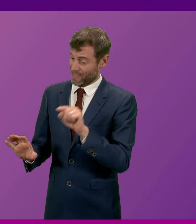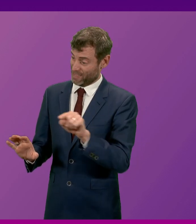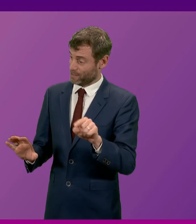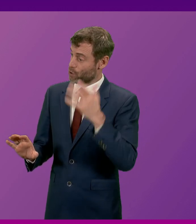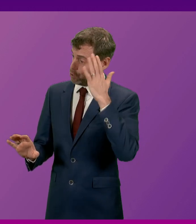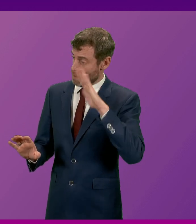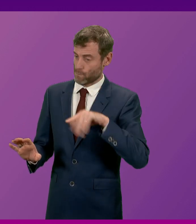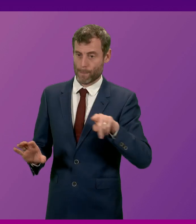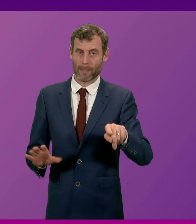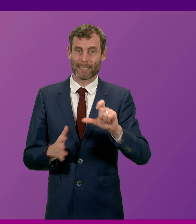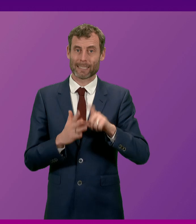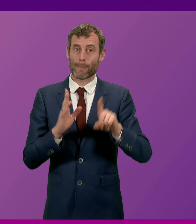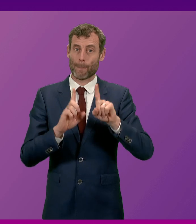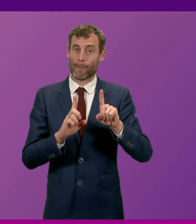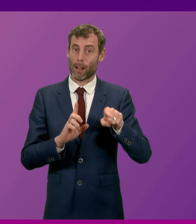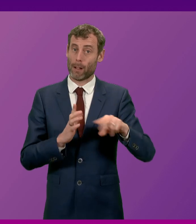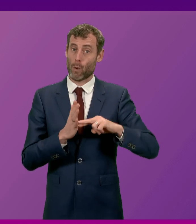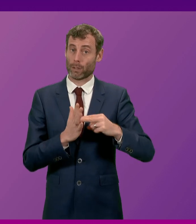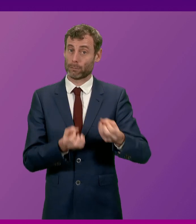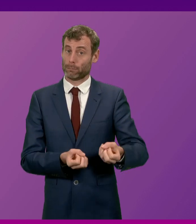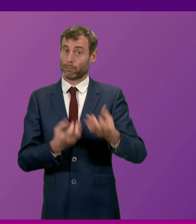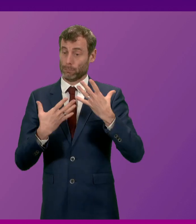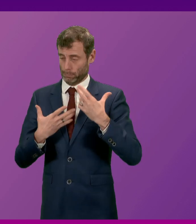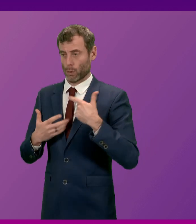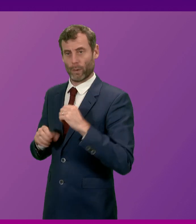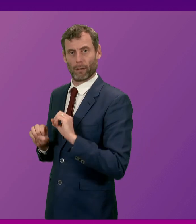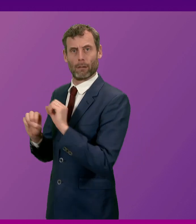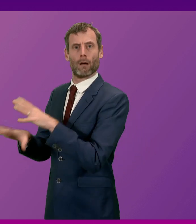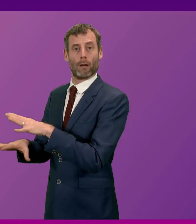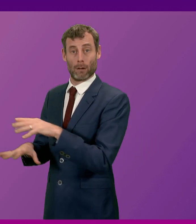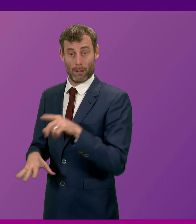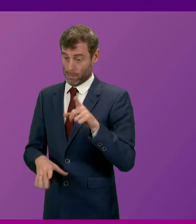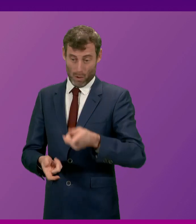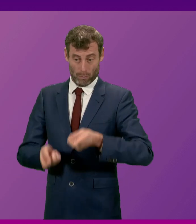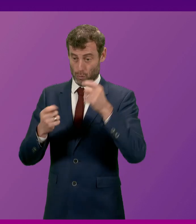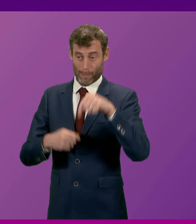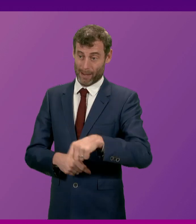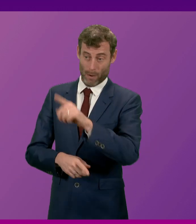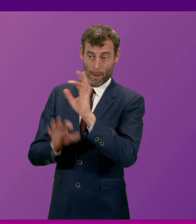and that Rona Mackay has powerfully articulated in Parliament today and we will act to ensure